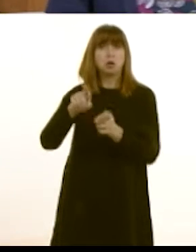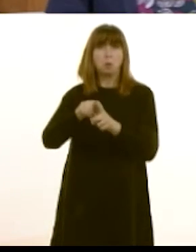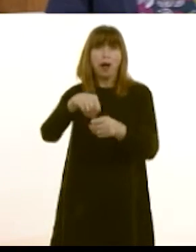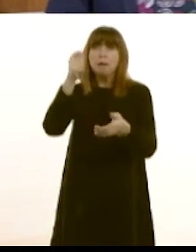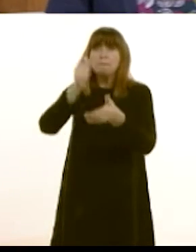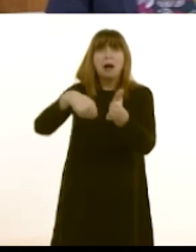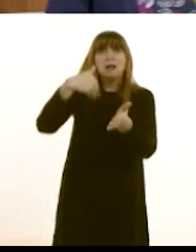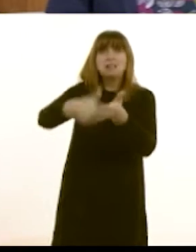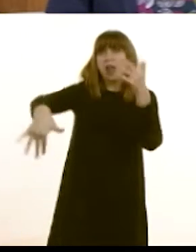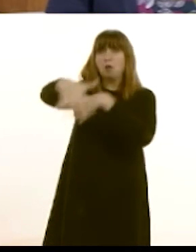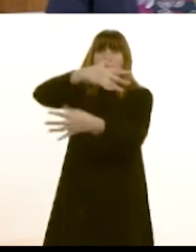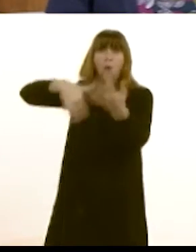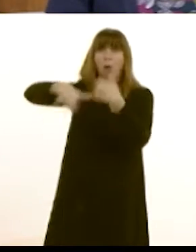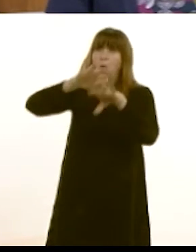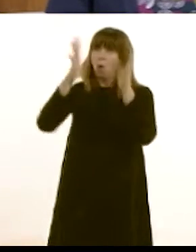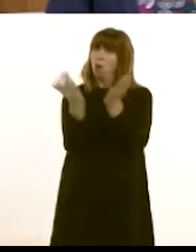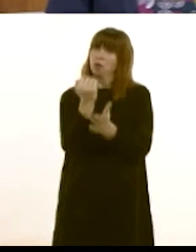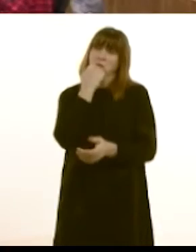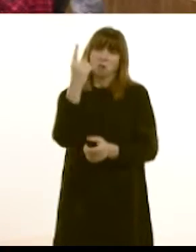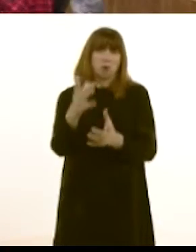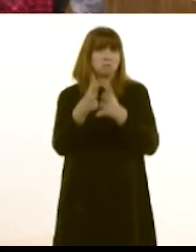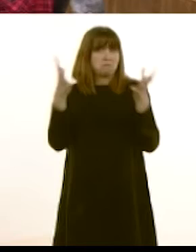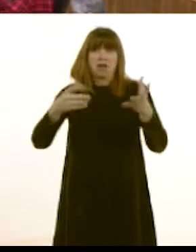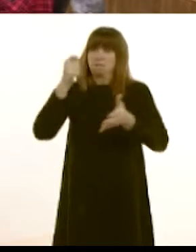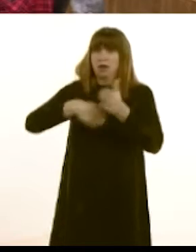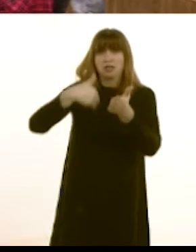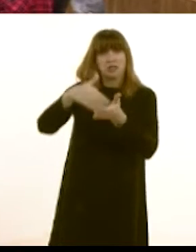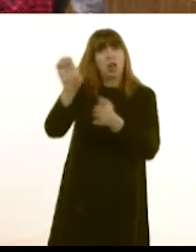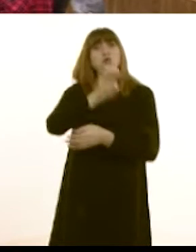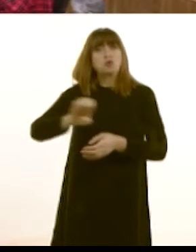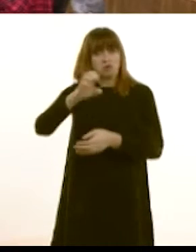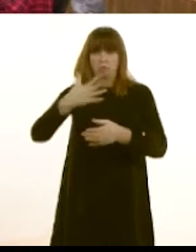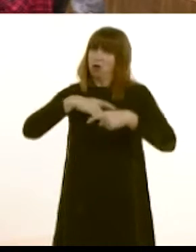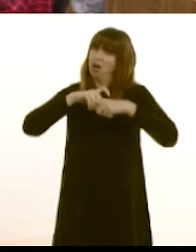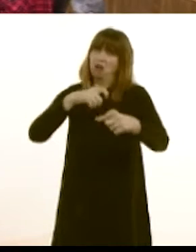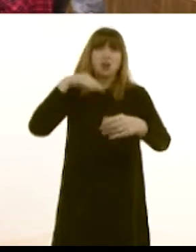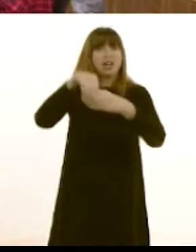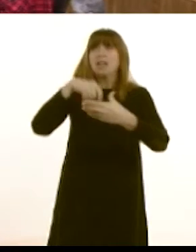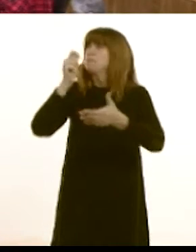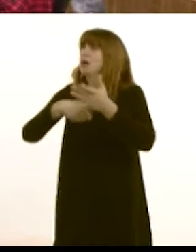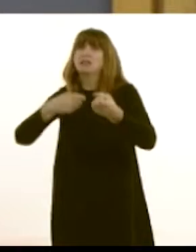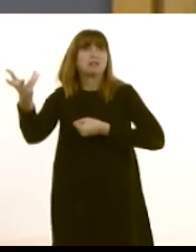And I will keep on making that case for the next few months. Leanne Wood: Well, First Minister, I guess itís up to people to decide whether or not